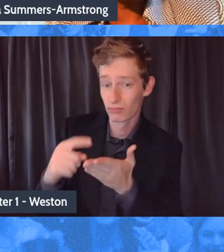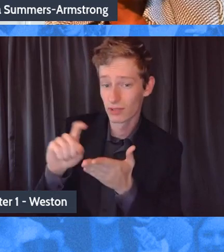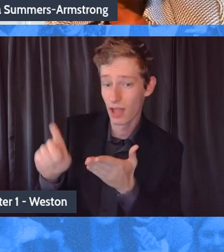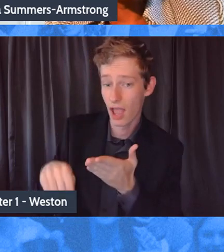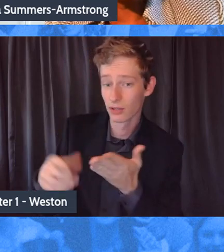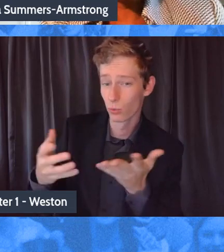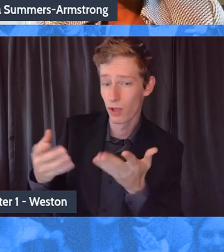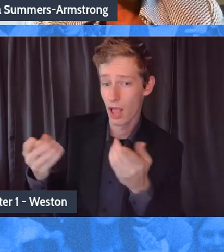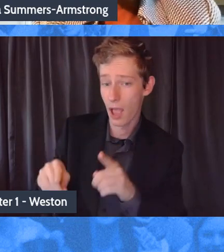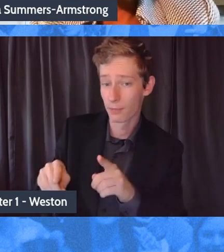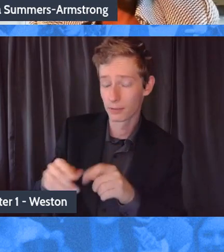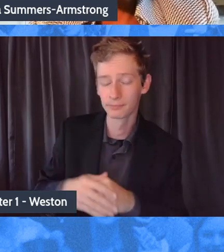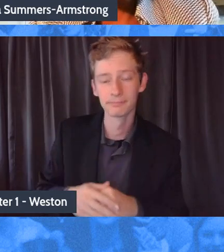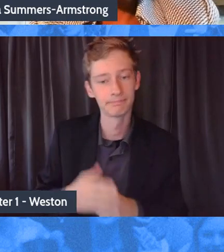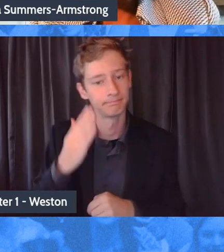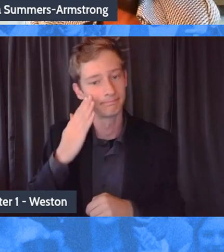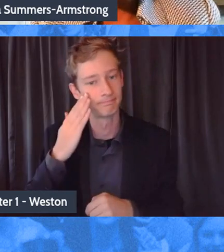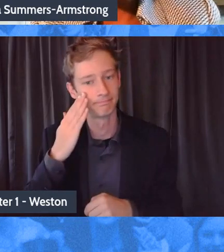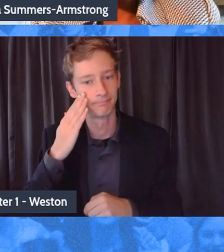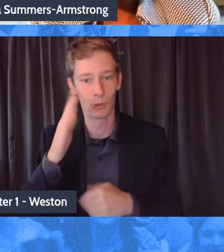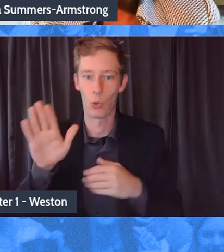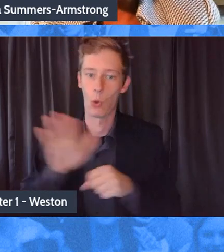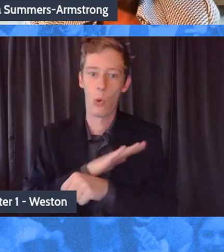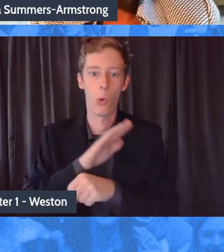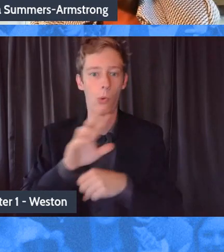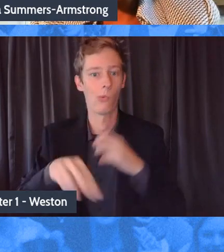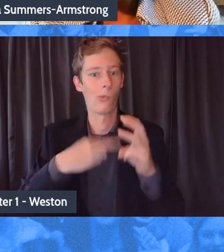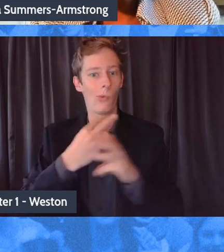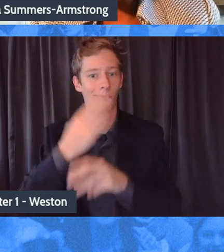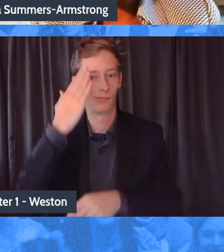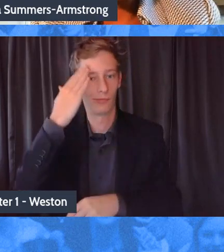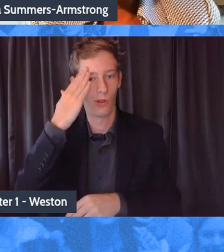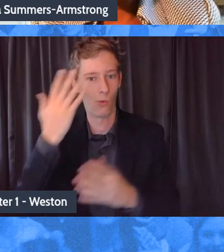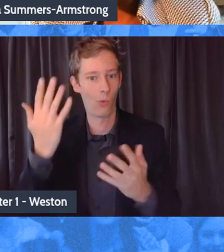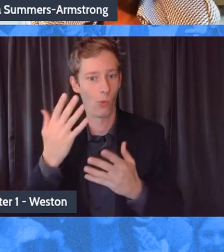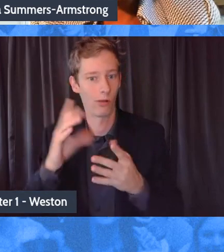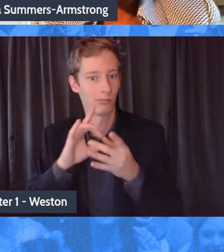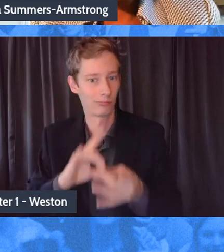Well, I think the whole world knows what's happening in Texas regarding voting rights. It's really disappointing,